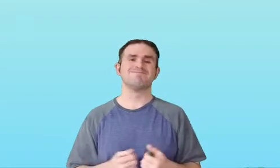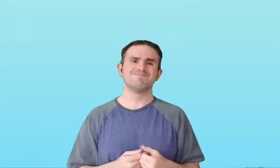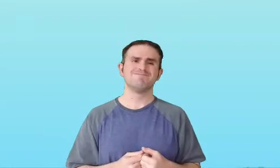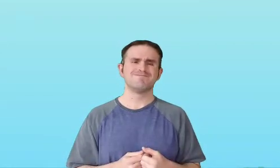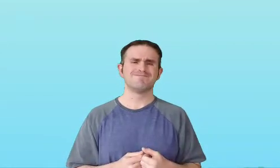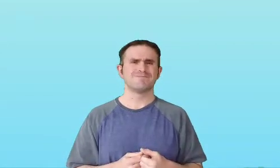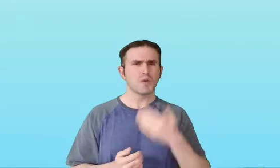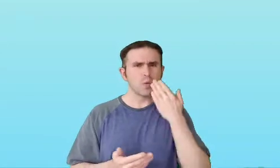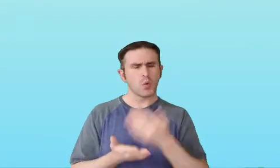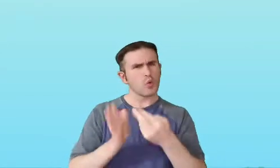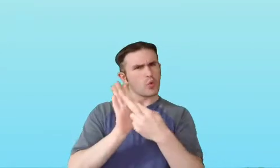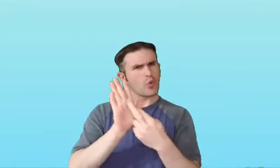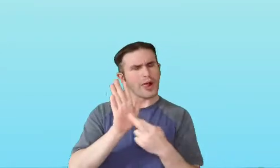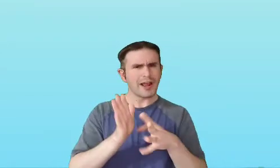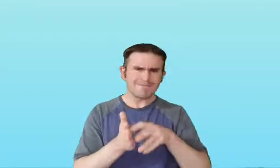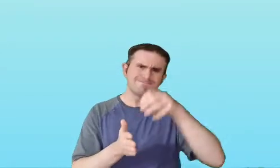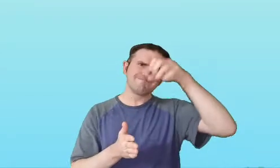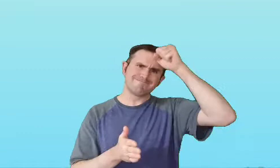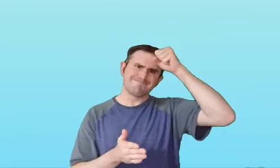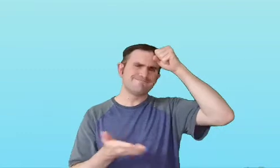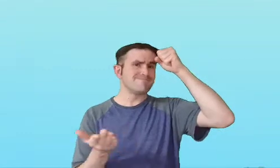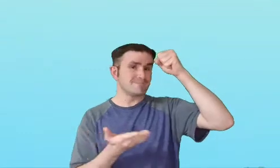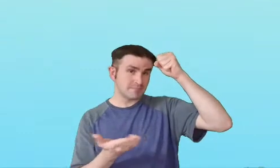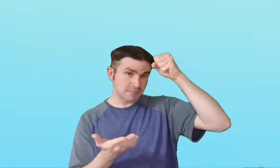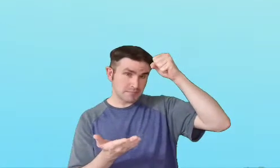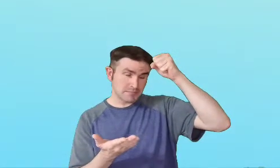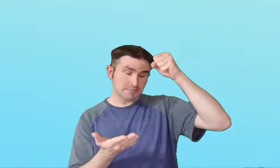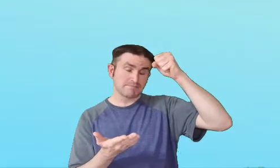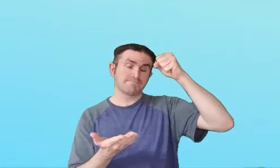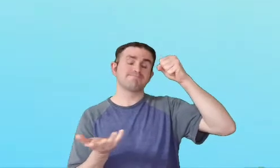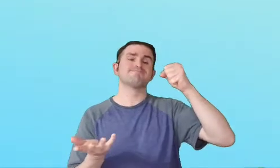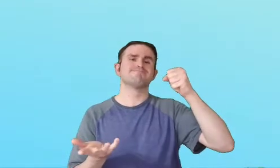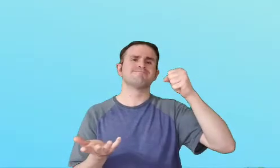a rule of thumb when you're working with complementary colors, especially when it comes